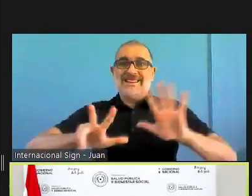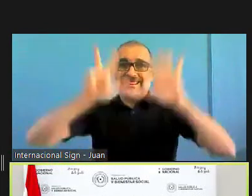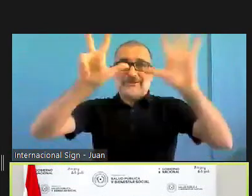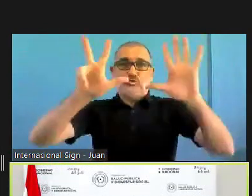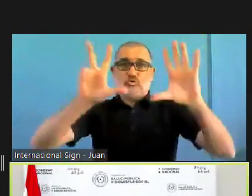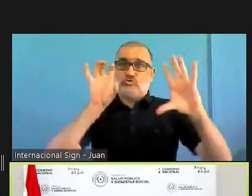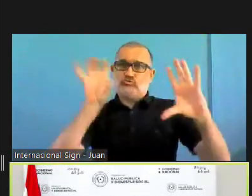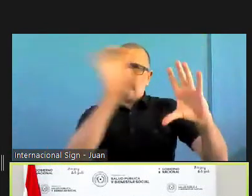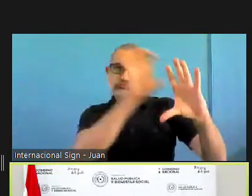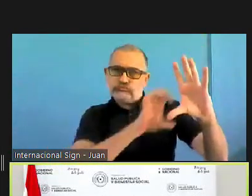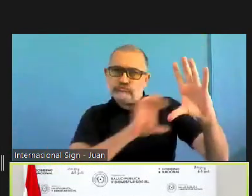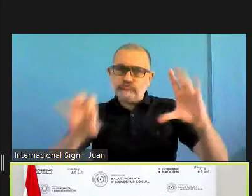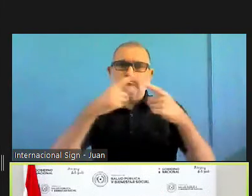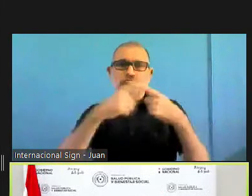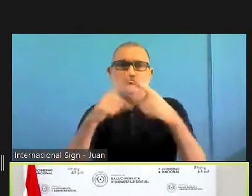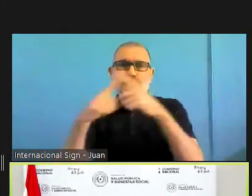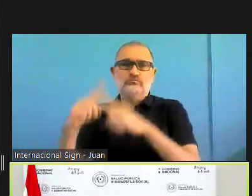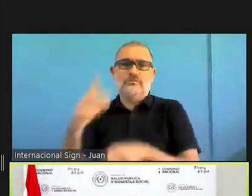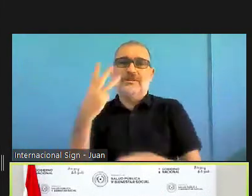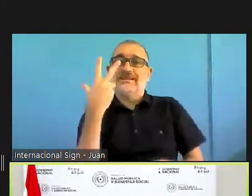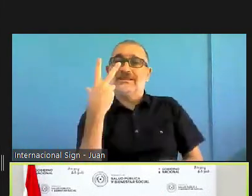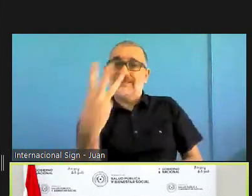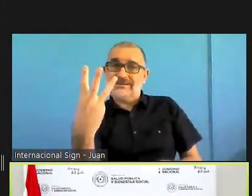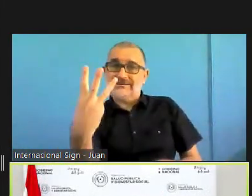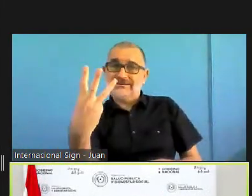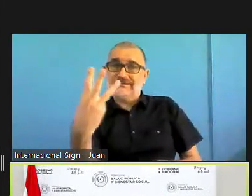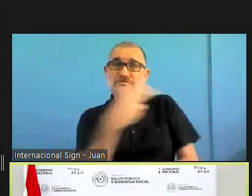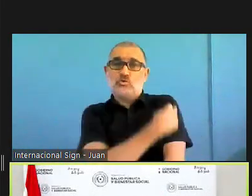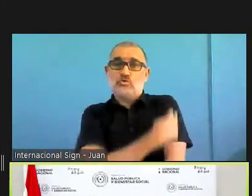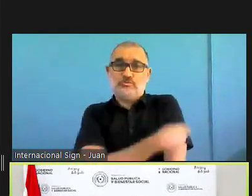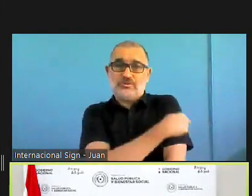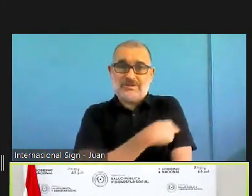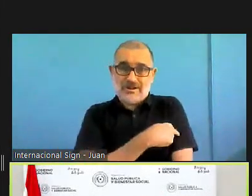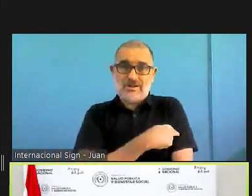centers in the region, with 128 family units.